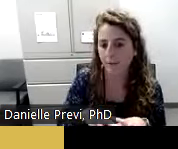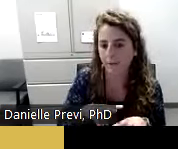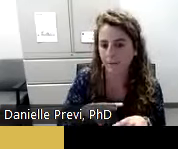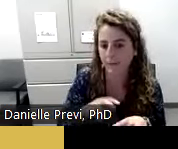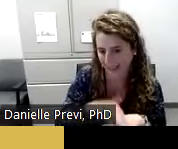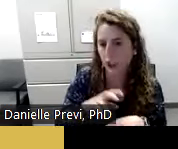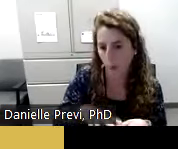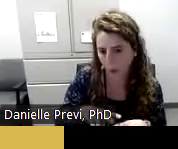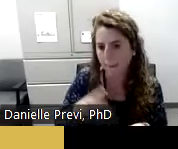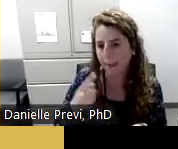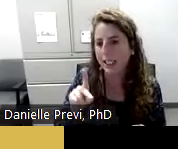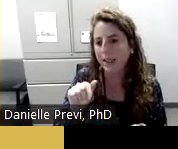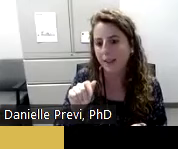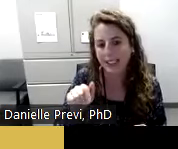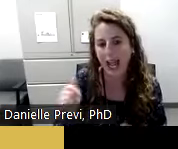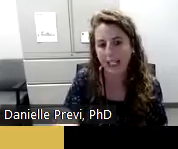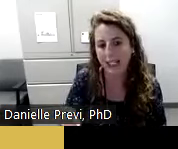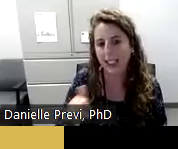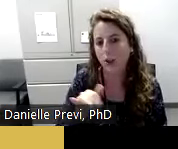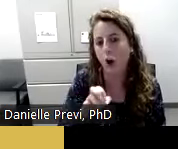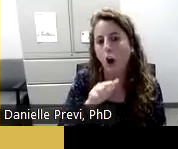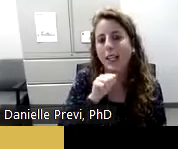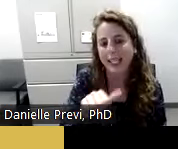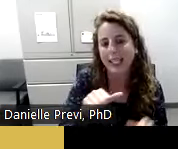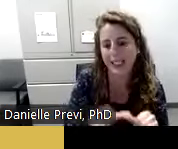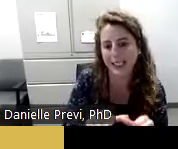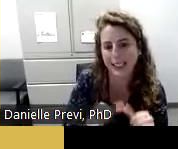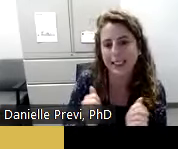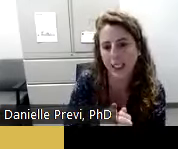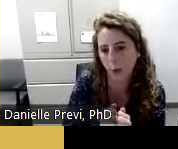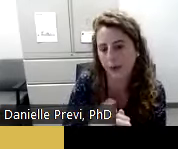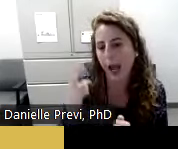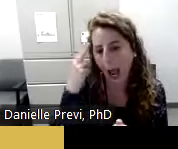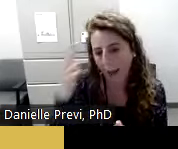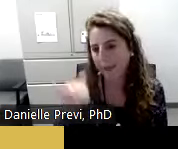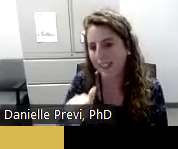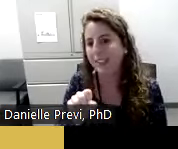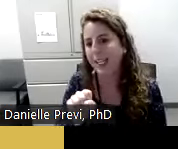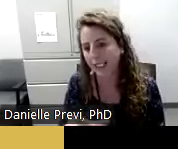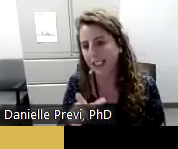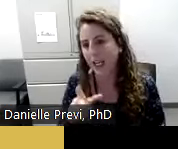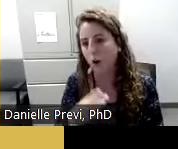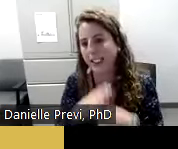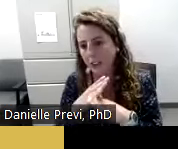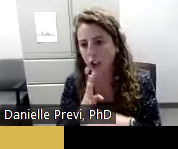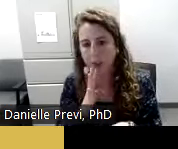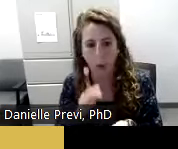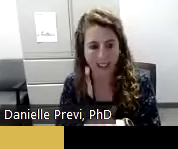inferences about the relationship between ASL and English vocabulary, the data here are inconsistent